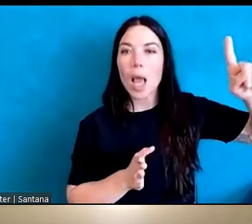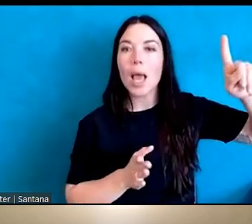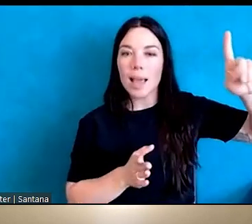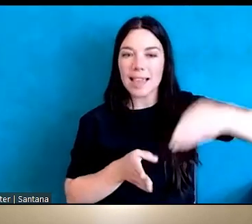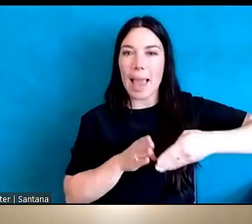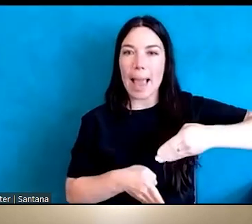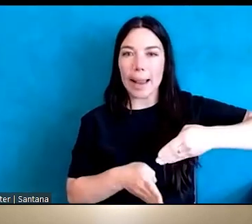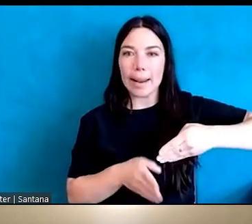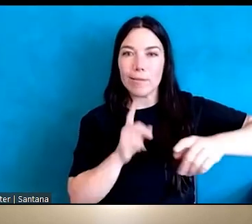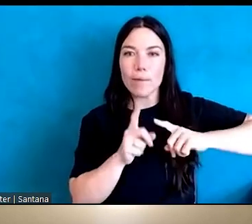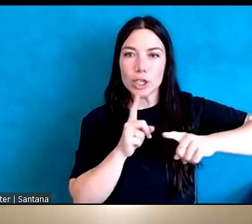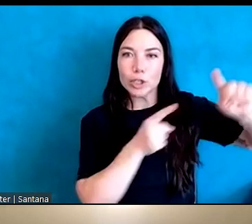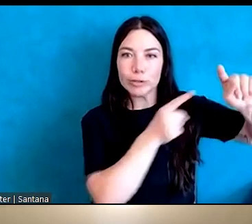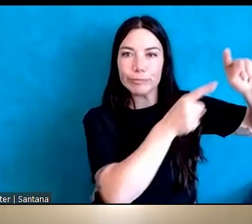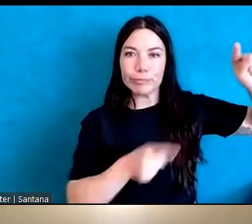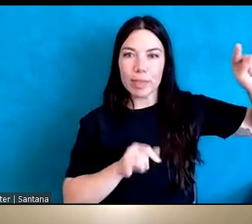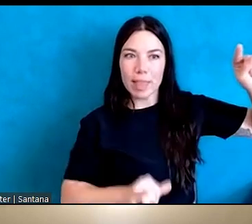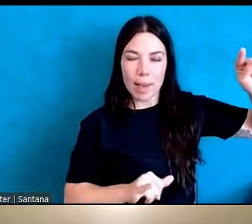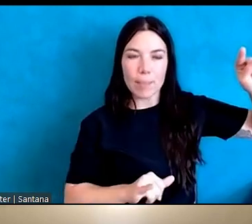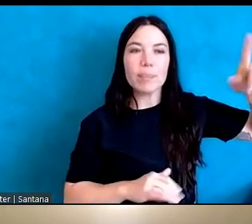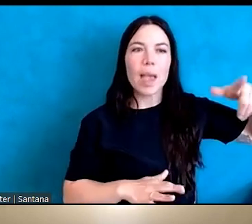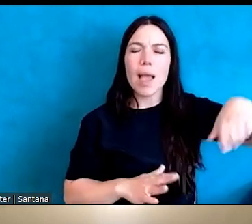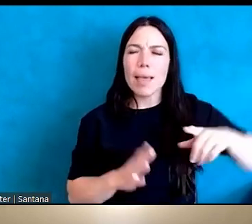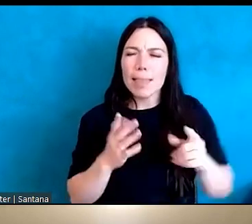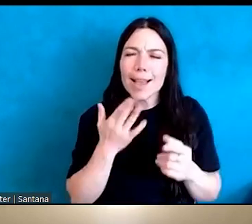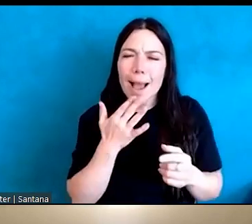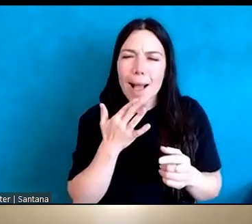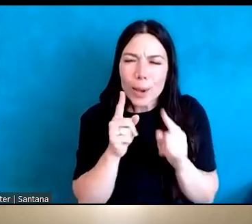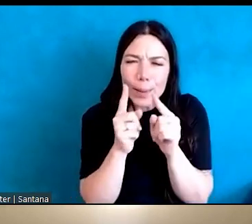And the colored squares here represent when speakers are talking about recurring themes,